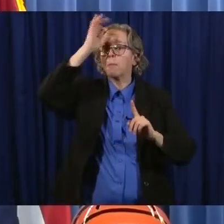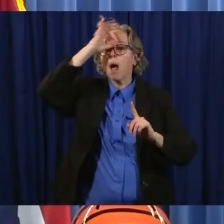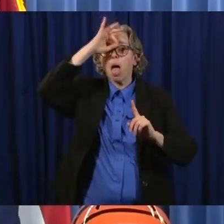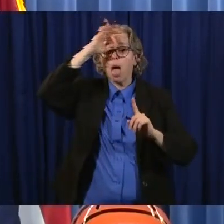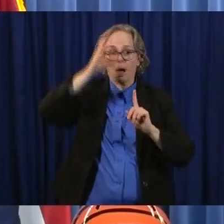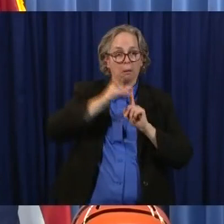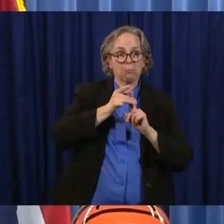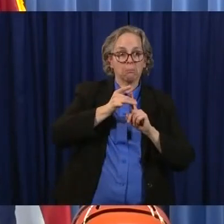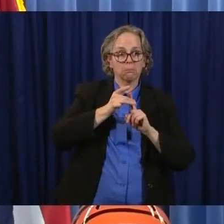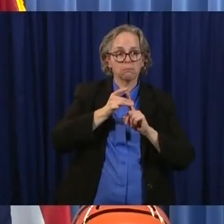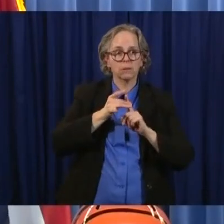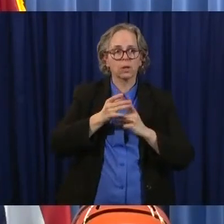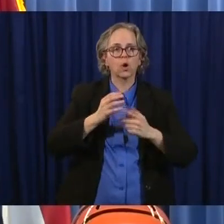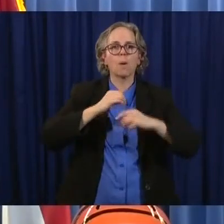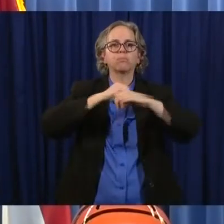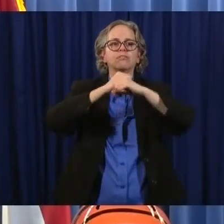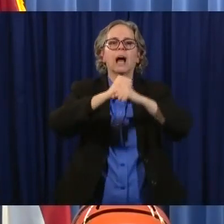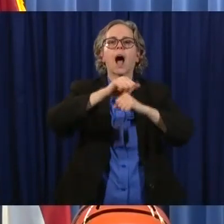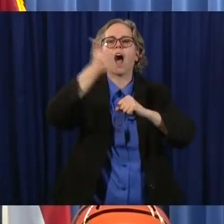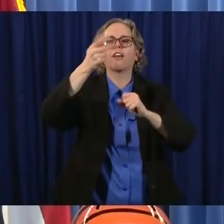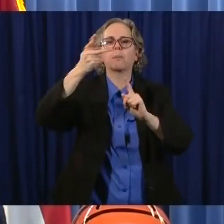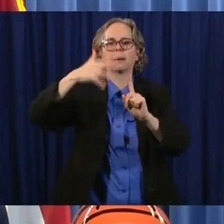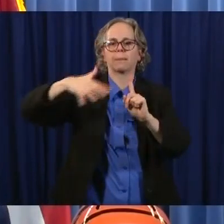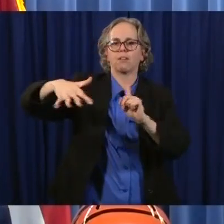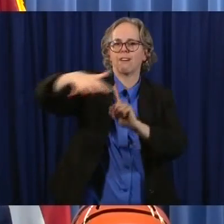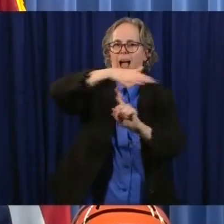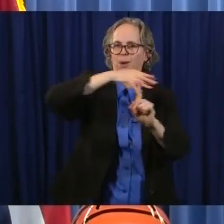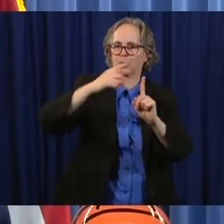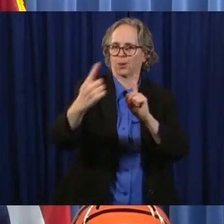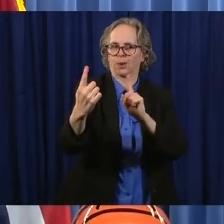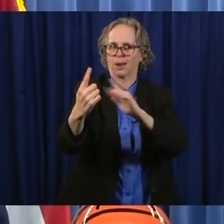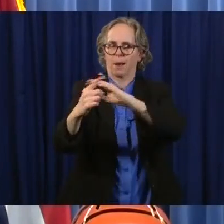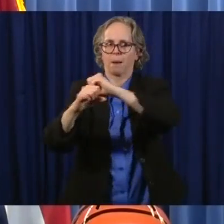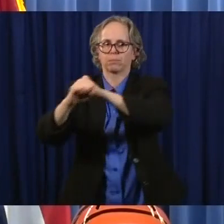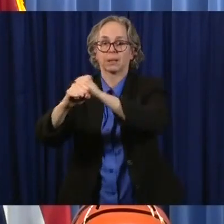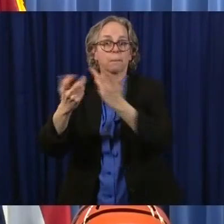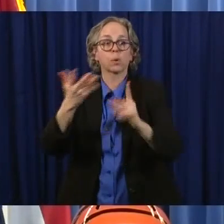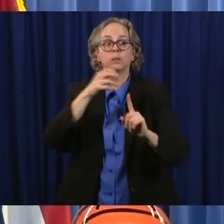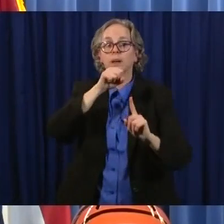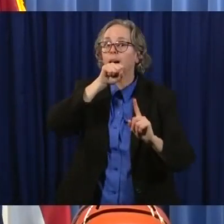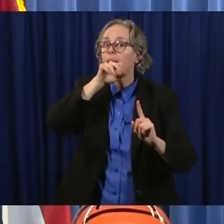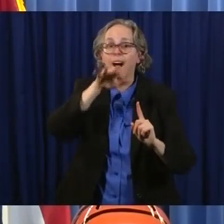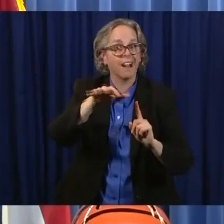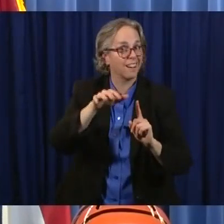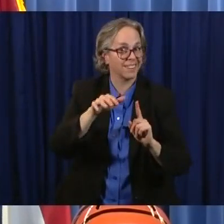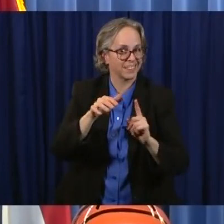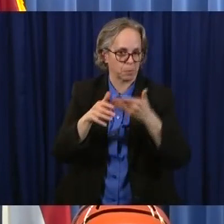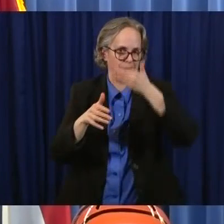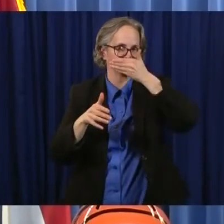AND IF YOU ARE A ASYMPTOMATIC CARRIER OR MILDLY ILL AND DON'T KNOW IT, YOU ARE